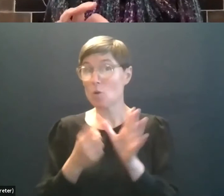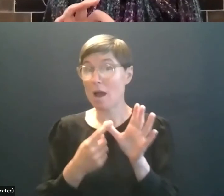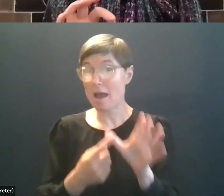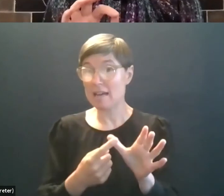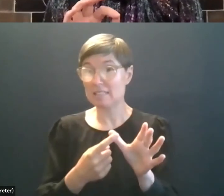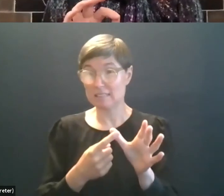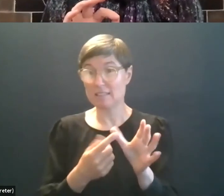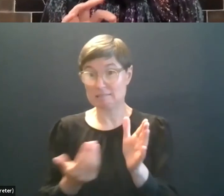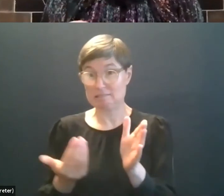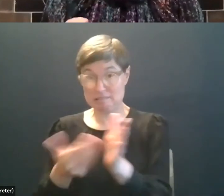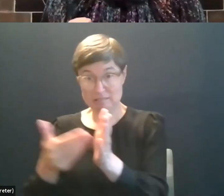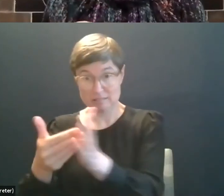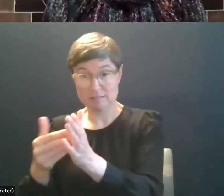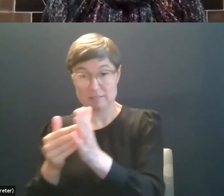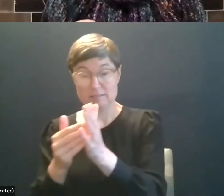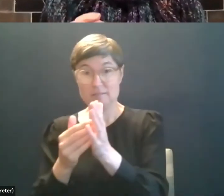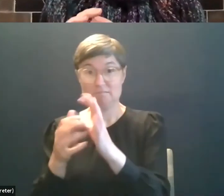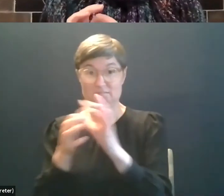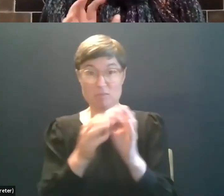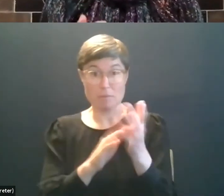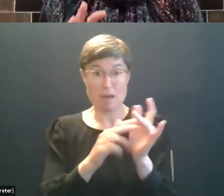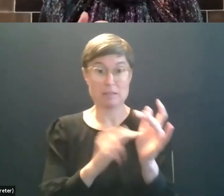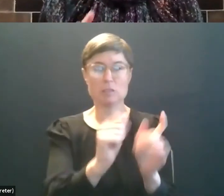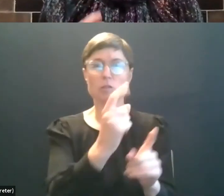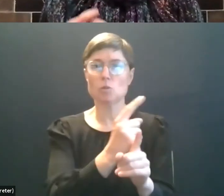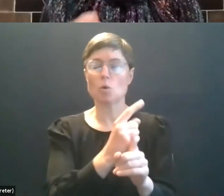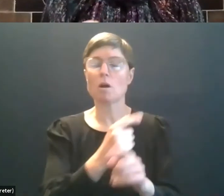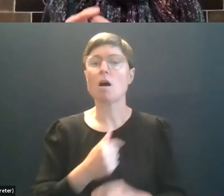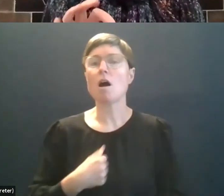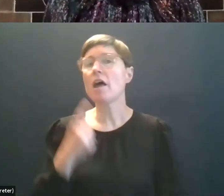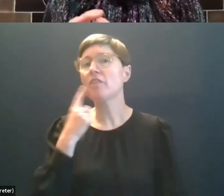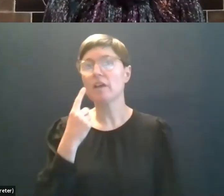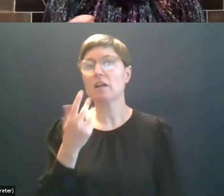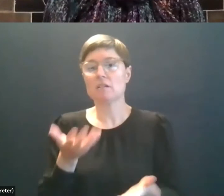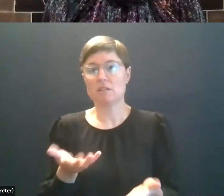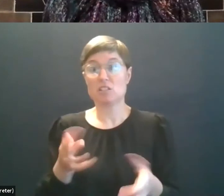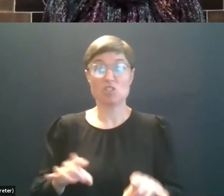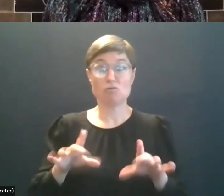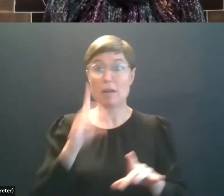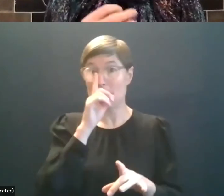things that Martin said. I think we should be very proud as Australians about how we